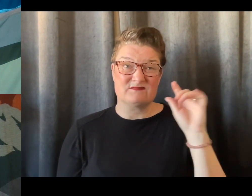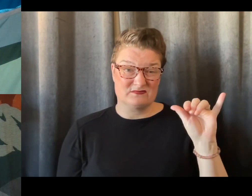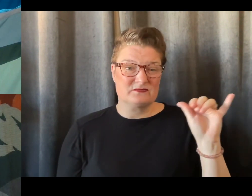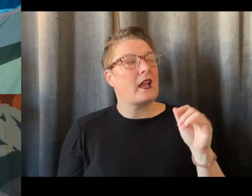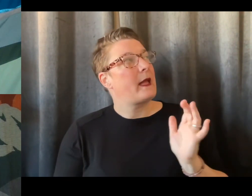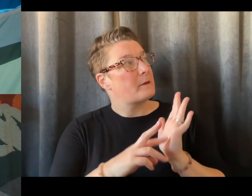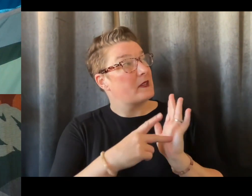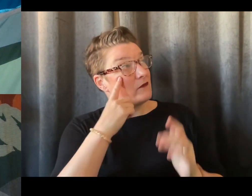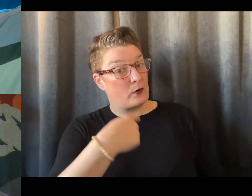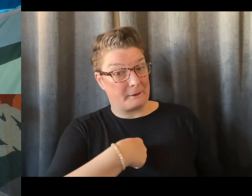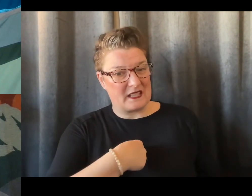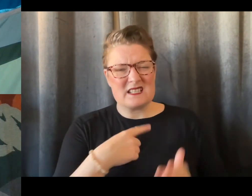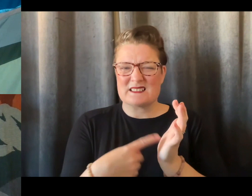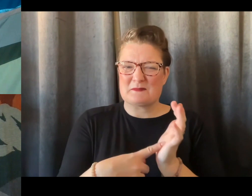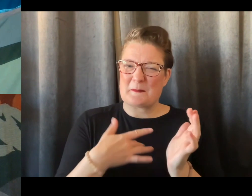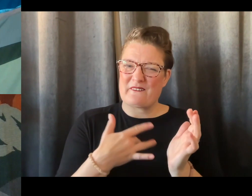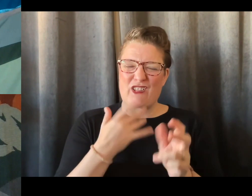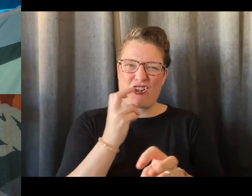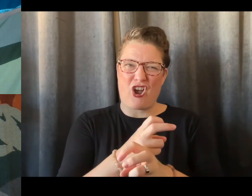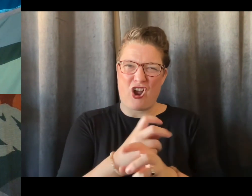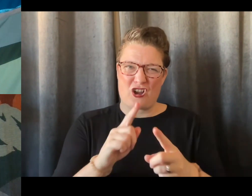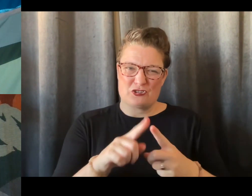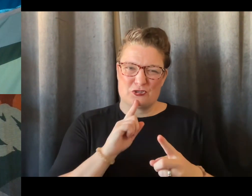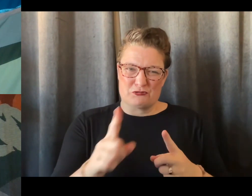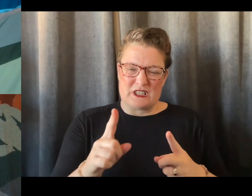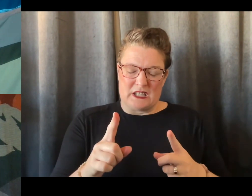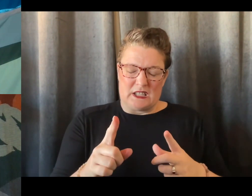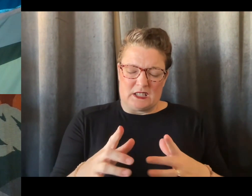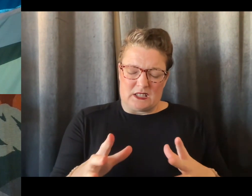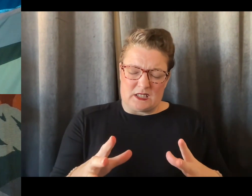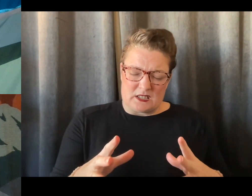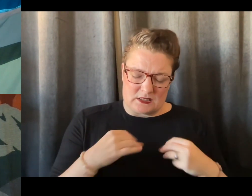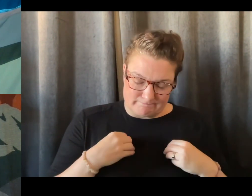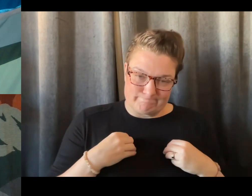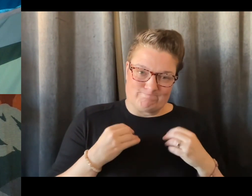can be hard to let in how horrific it is what's happening to people.